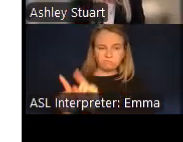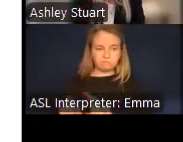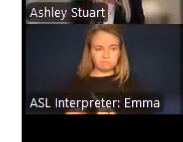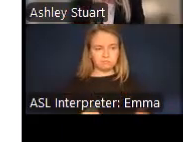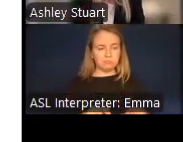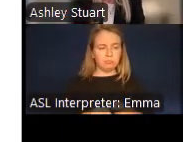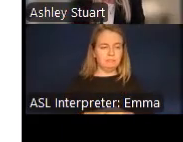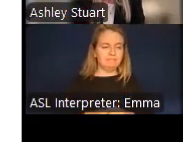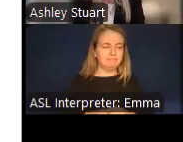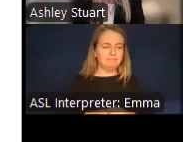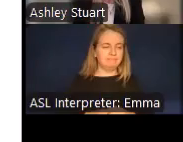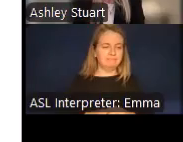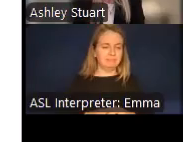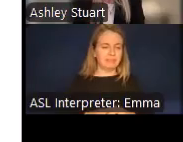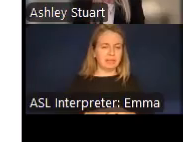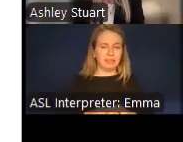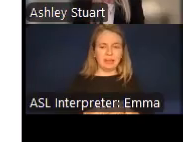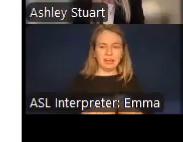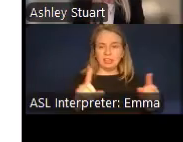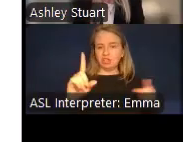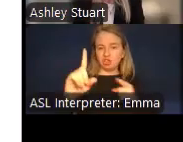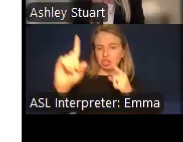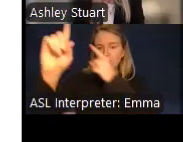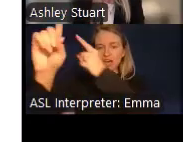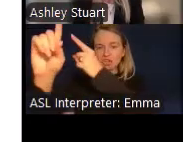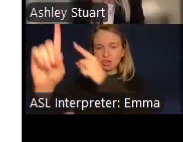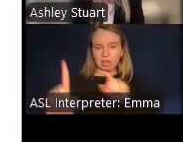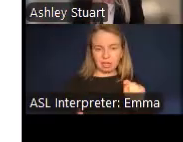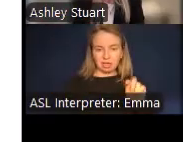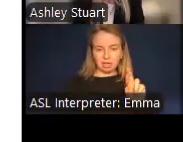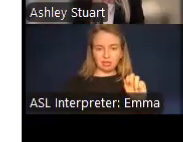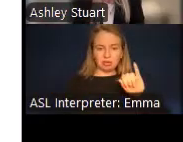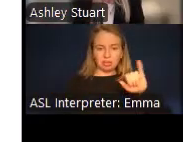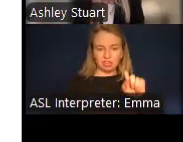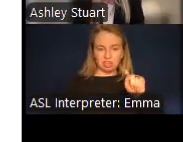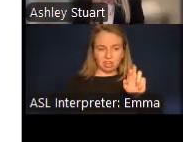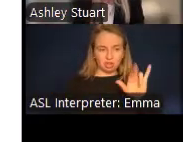again, that trajectory of the behavior. So a common trend